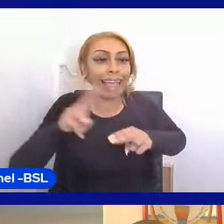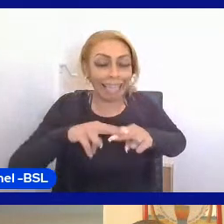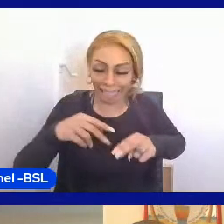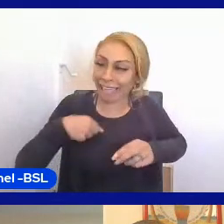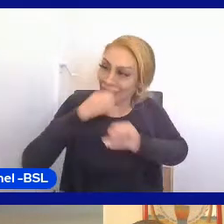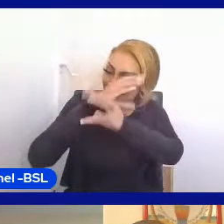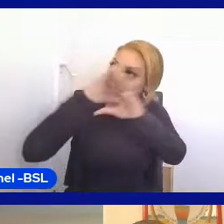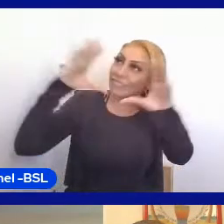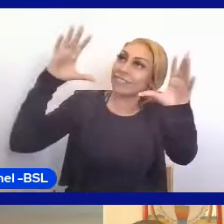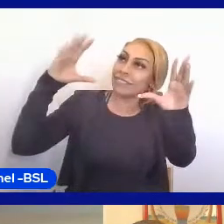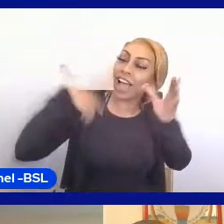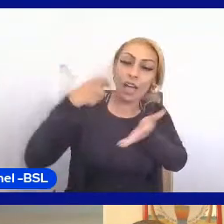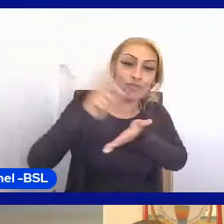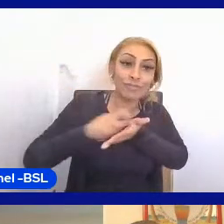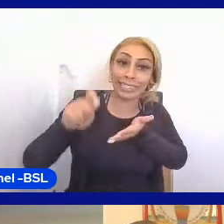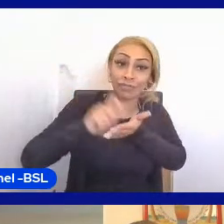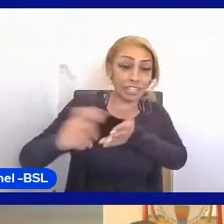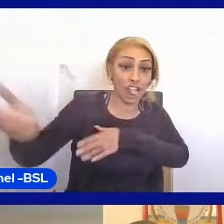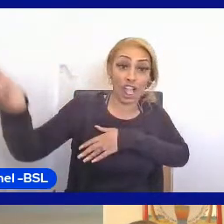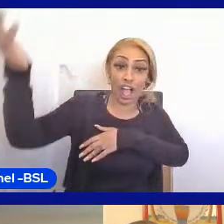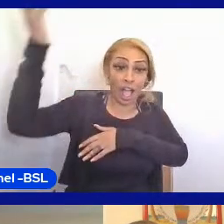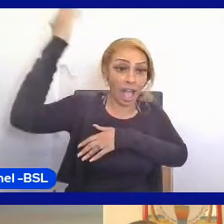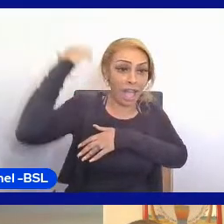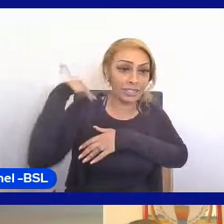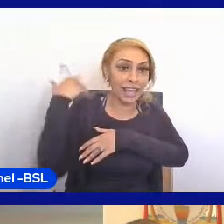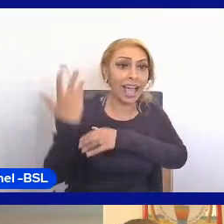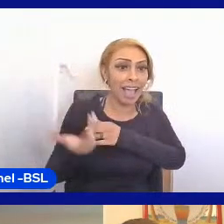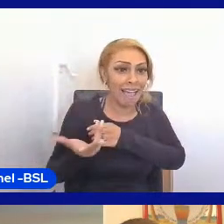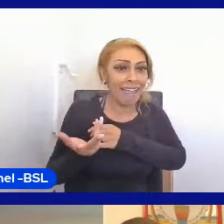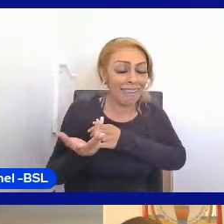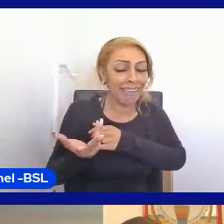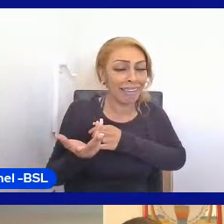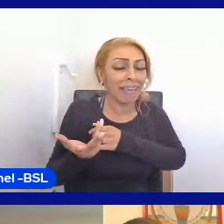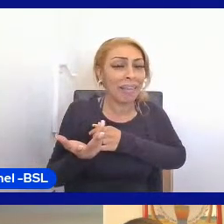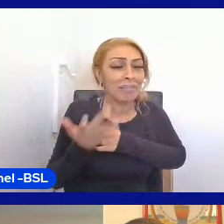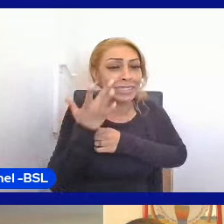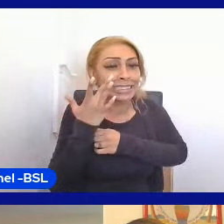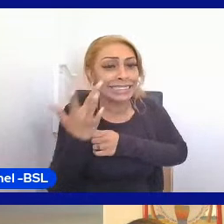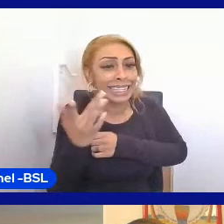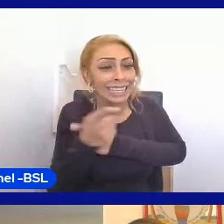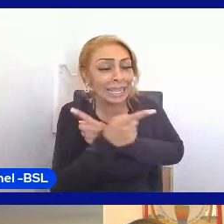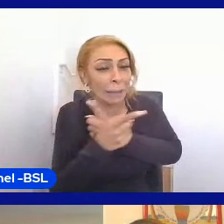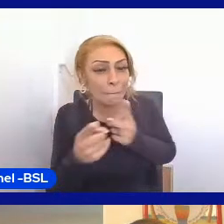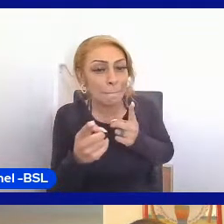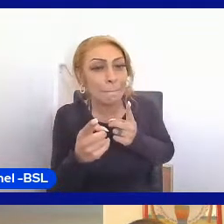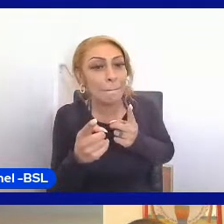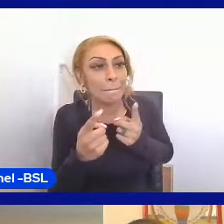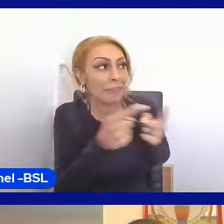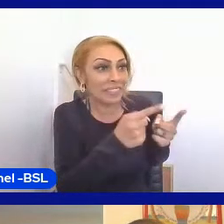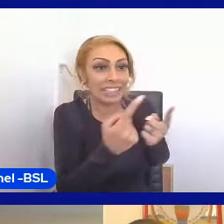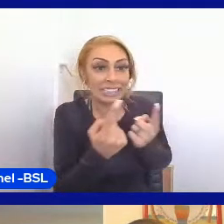pieces. My piece, which was written a long time ago, it seemed these pieces were doing that and